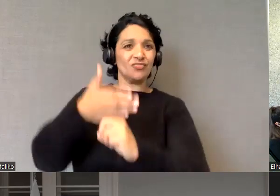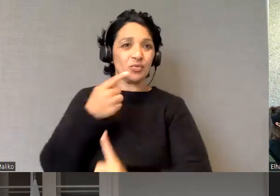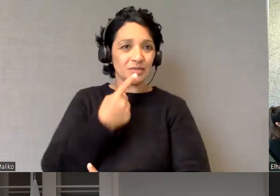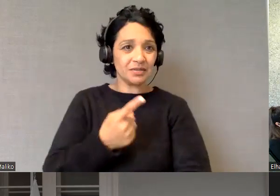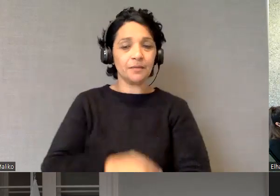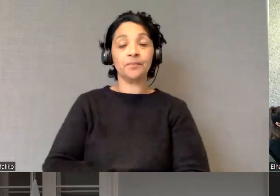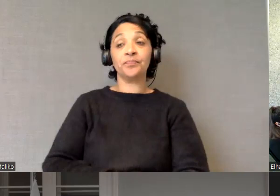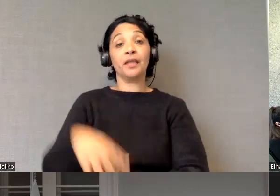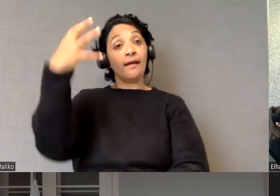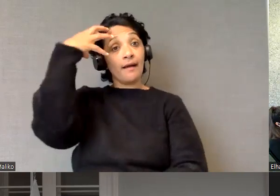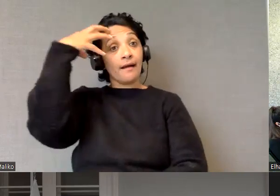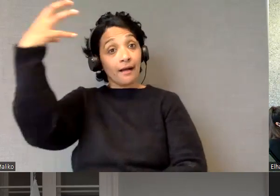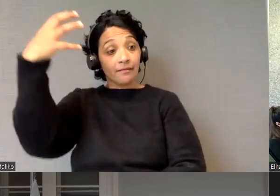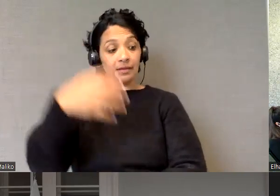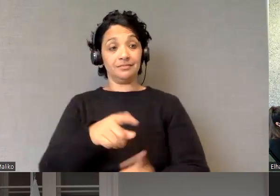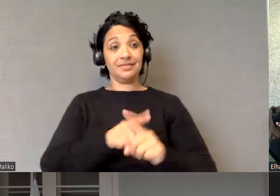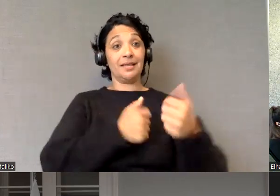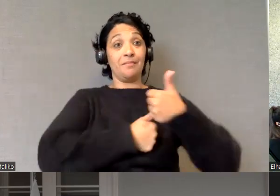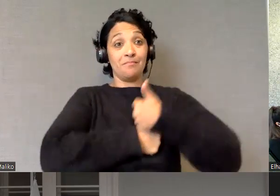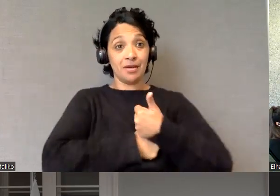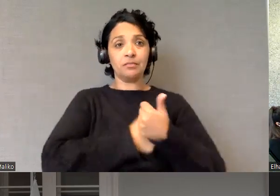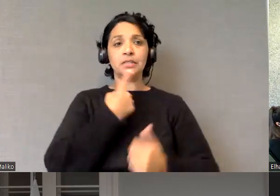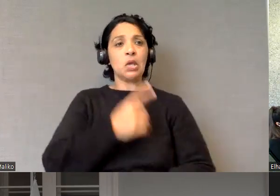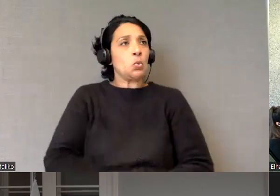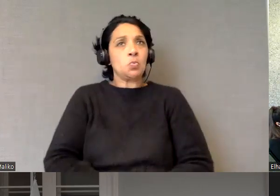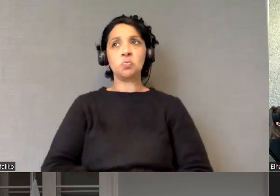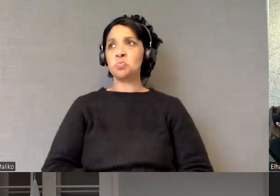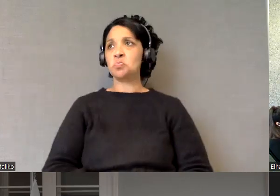States and state militaries cannot use the lack of information as to how many persons